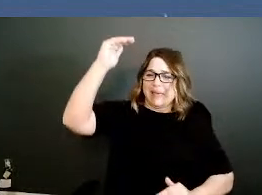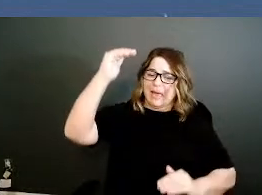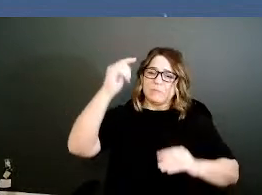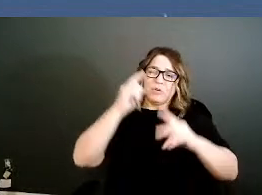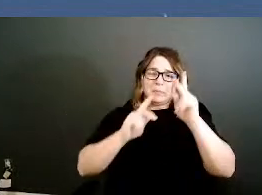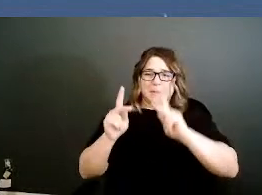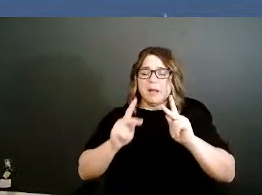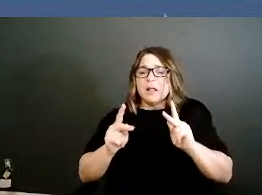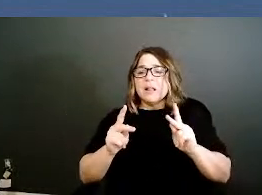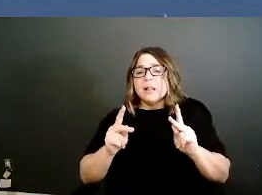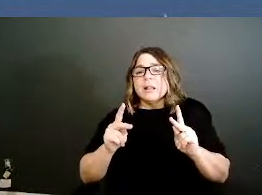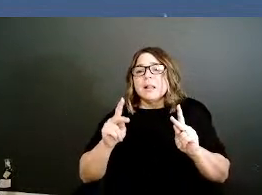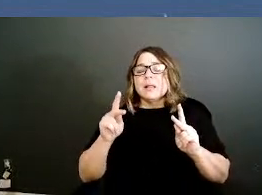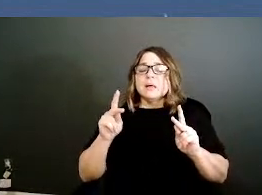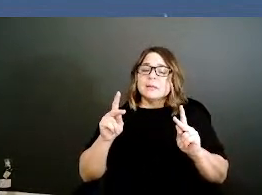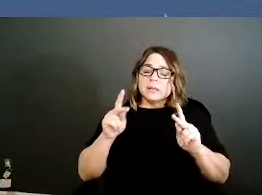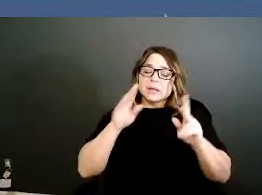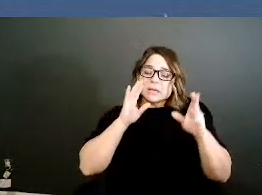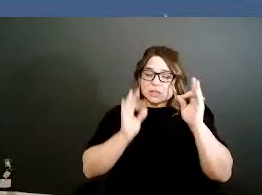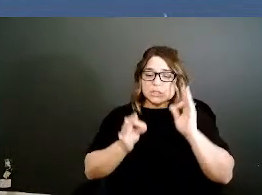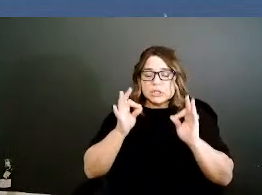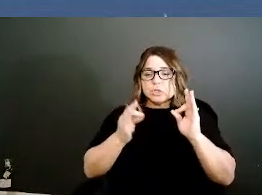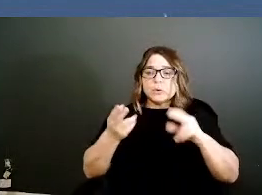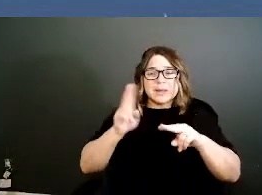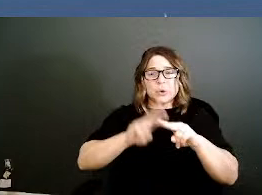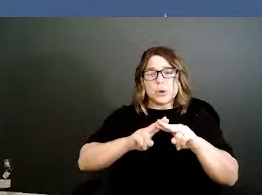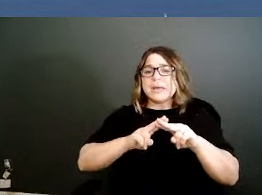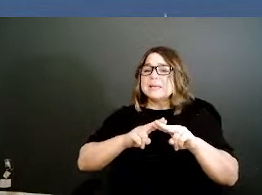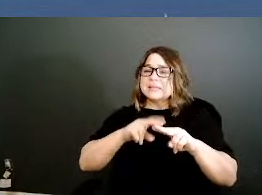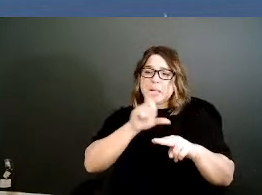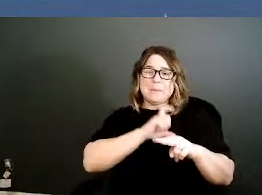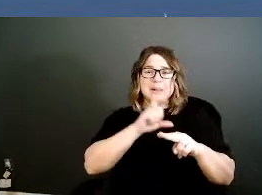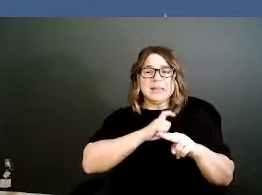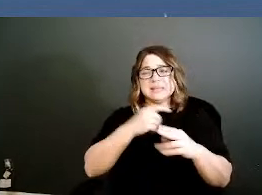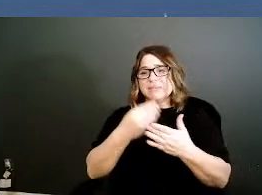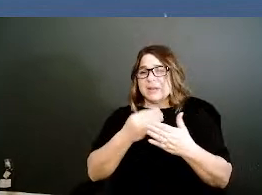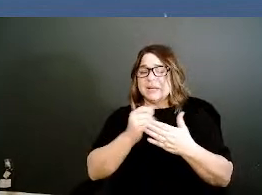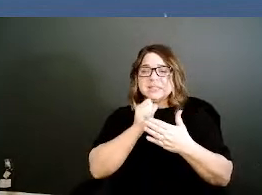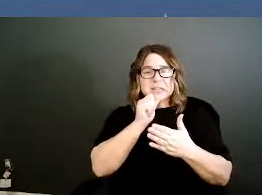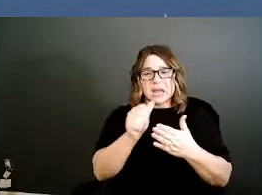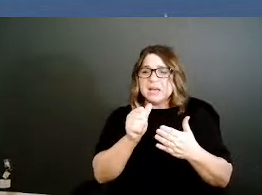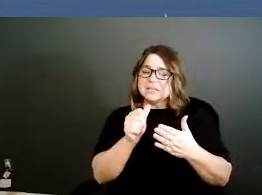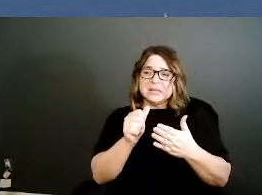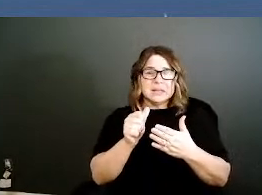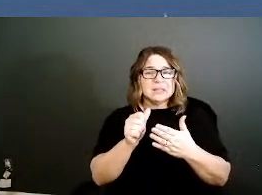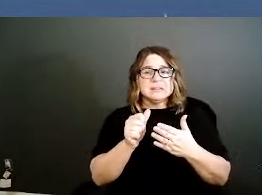NEIGHBORHOODS THOUGH IT DOES MAKE THEM ARTIFICIALLY FEEL SAFE. WE SEE THIS OVERPOLICING IN RACIAL